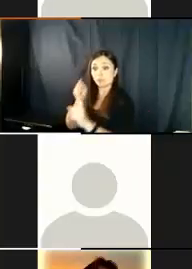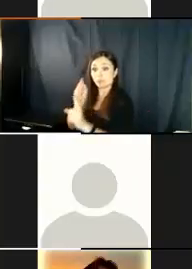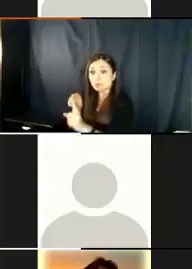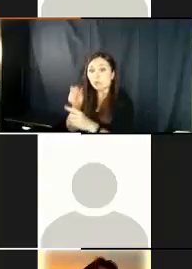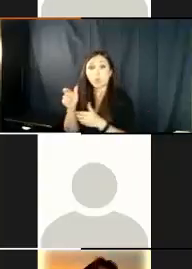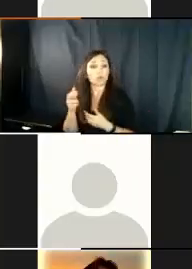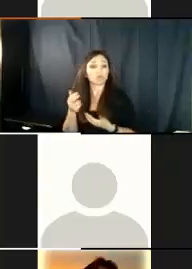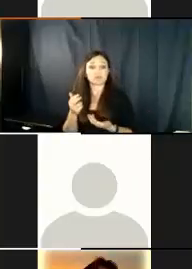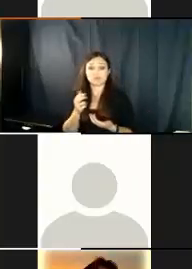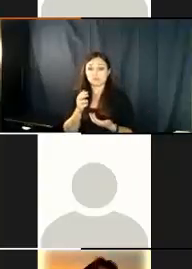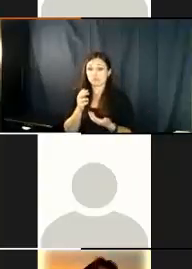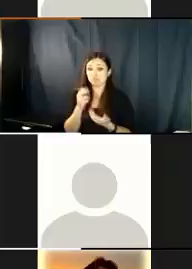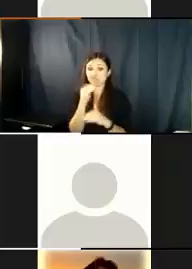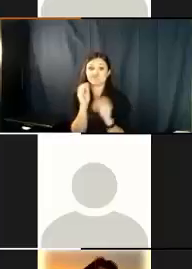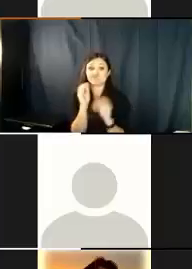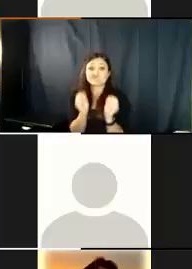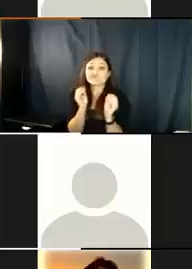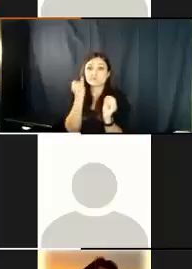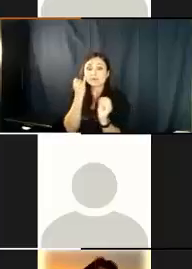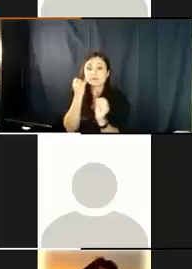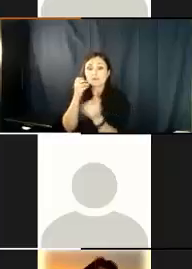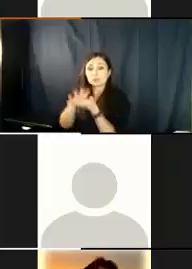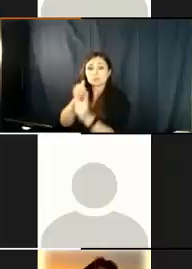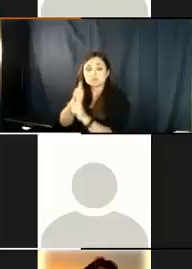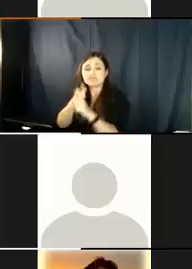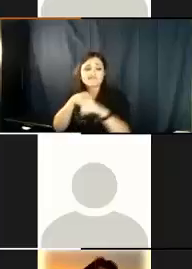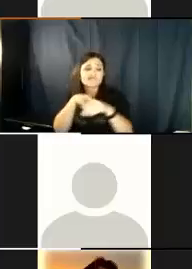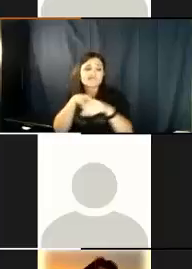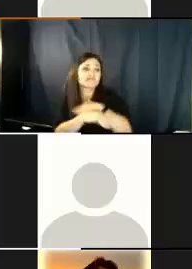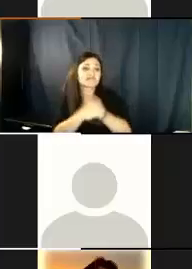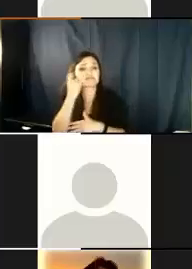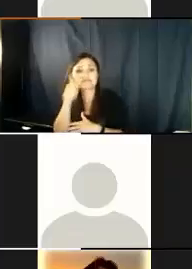no time limit, if students can just access the course when they need that information.